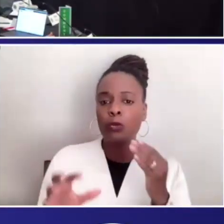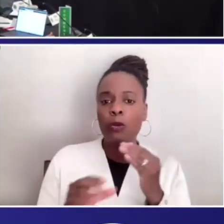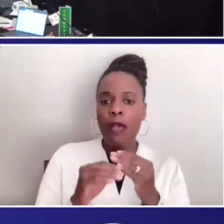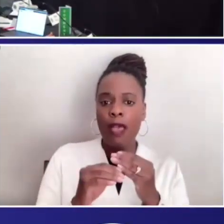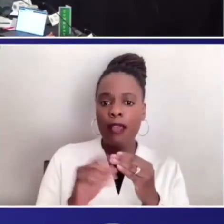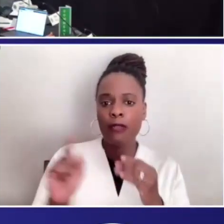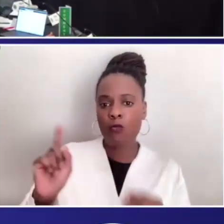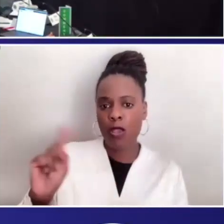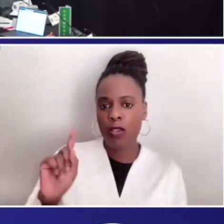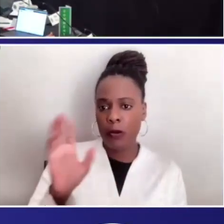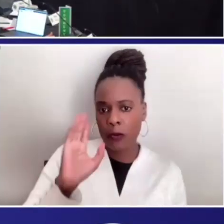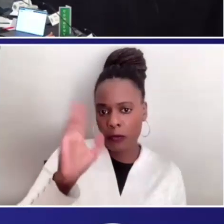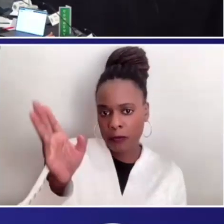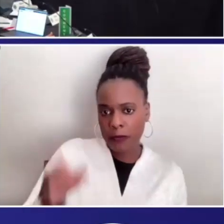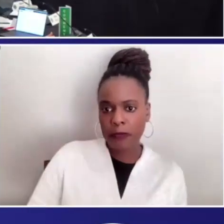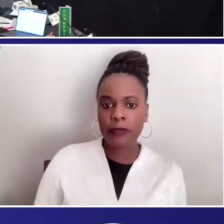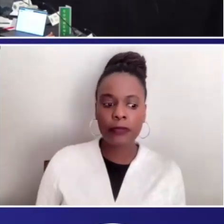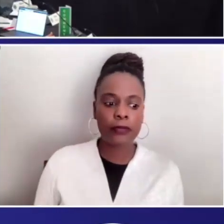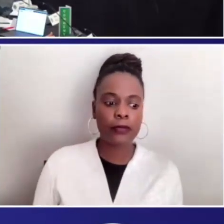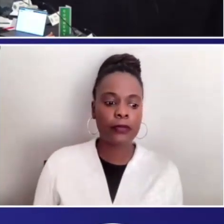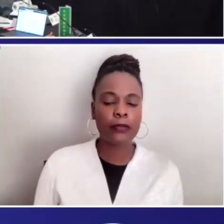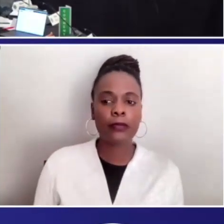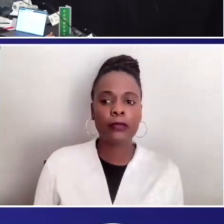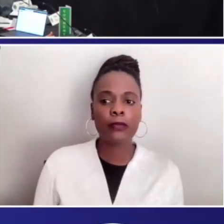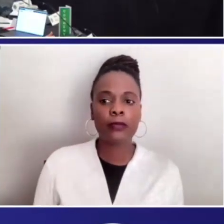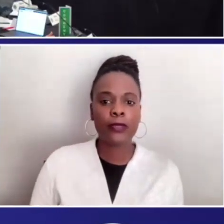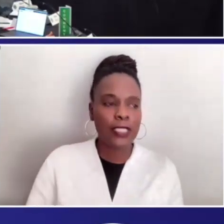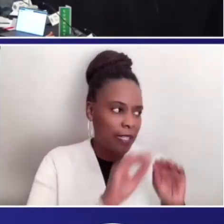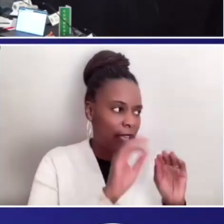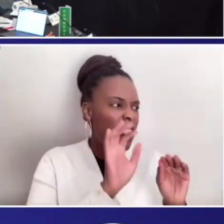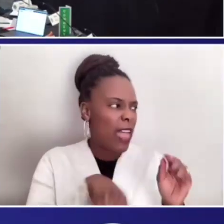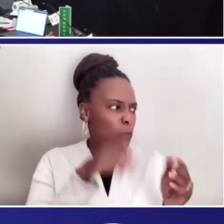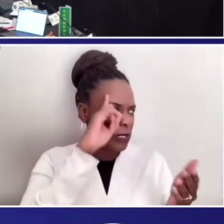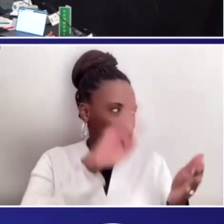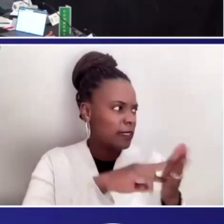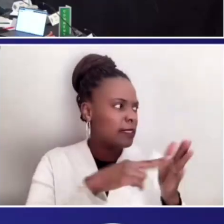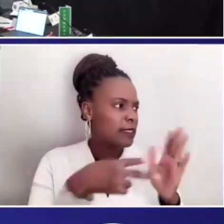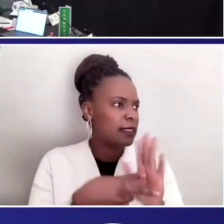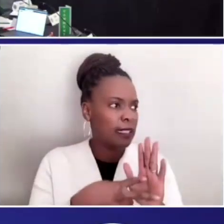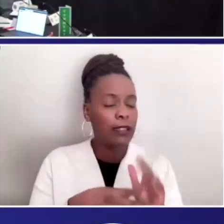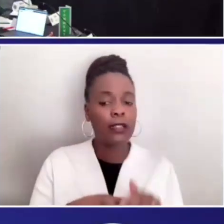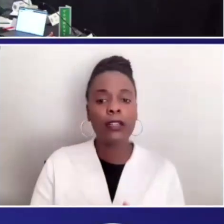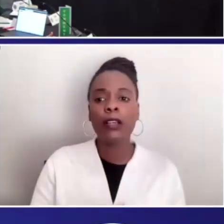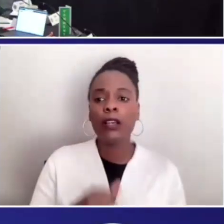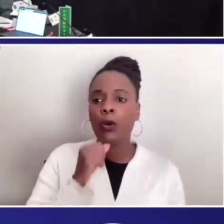And clearly, that was, that was the intent. Again, we didn't rely on some of the